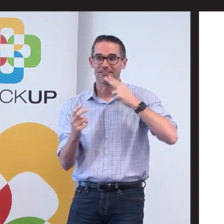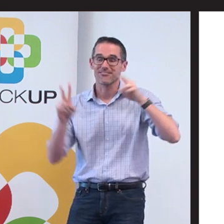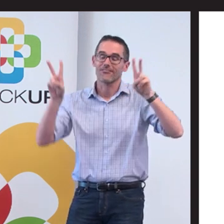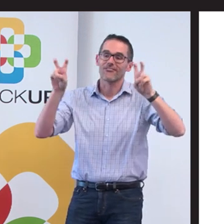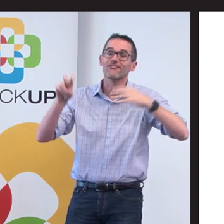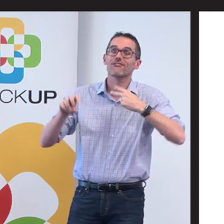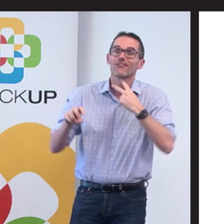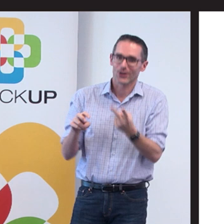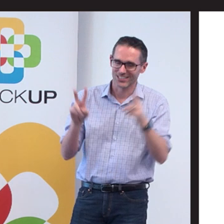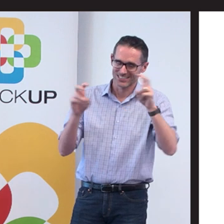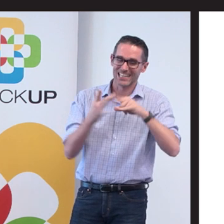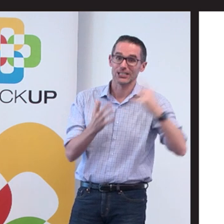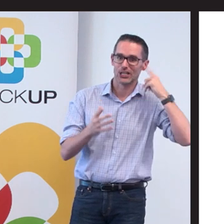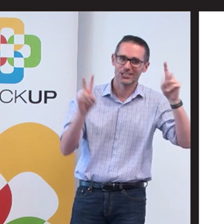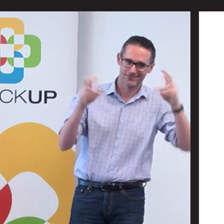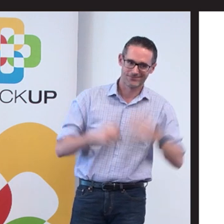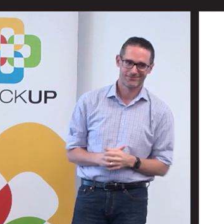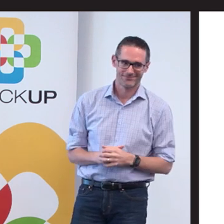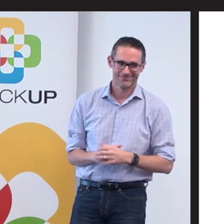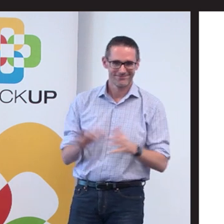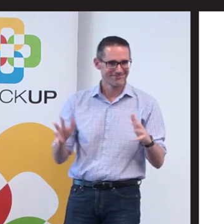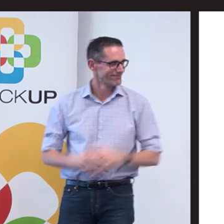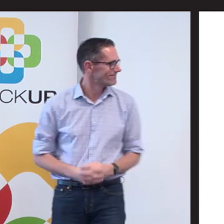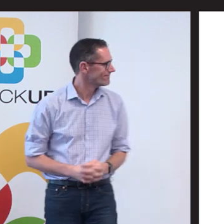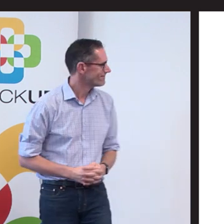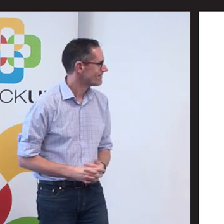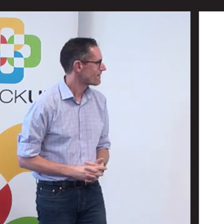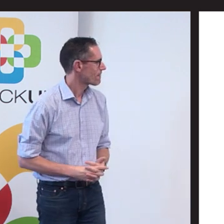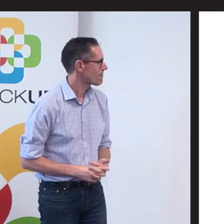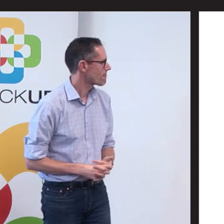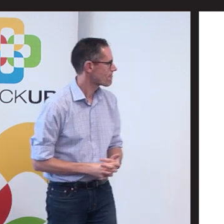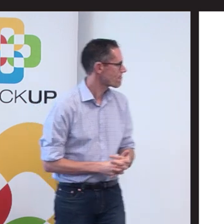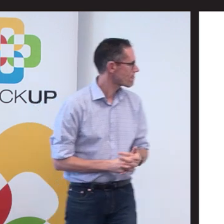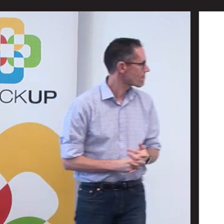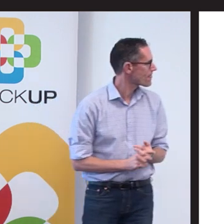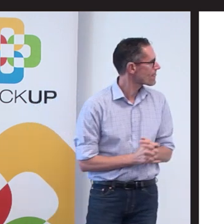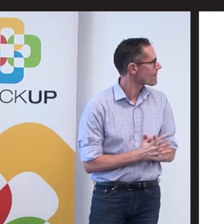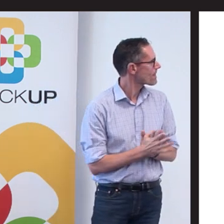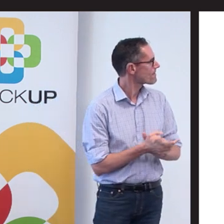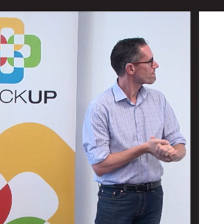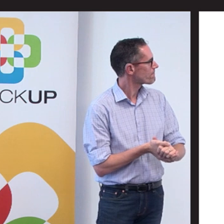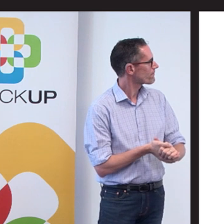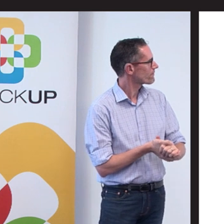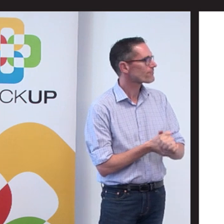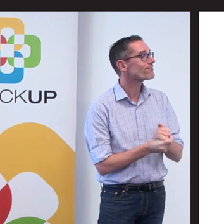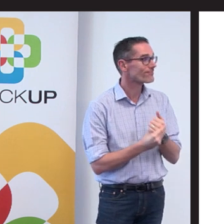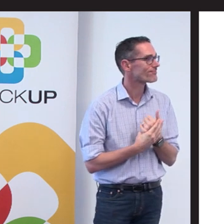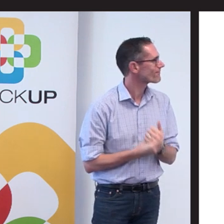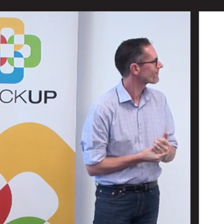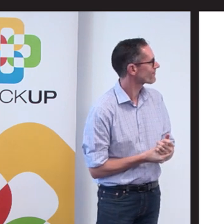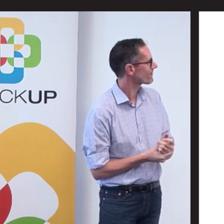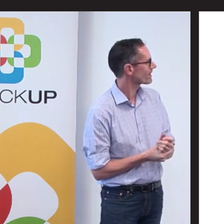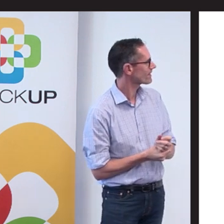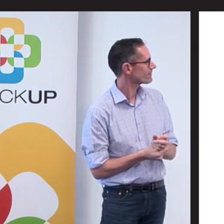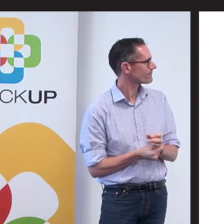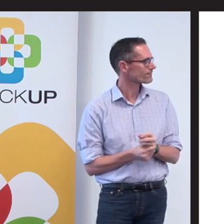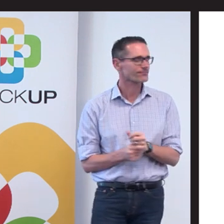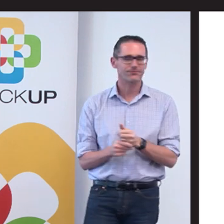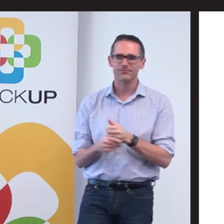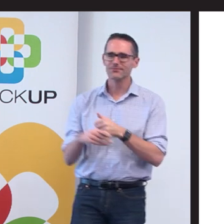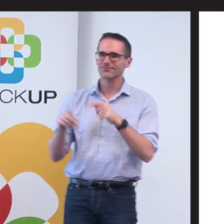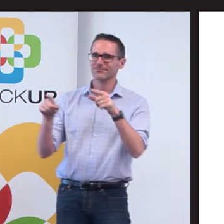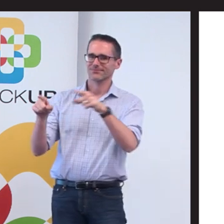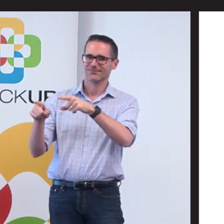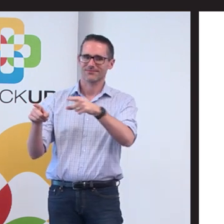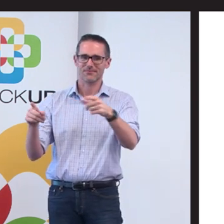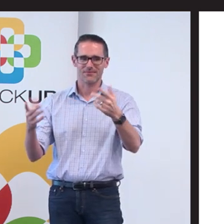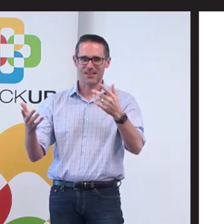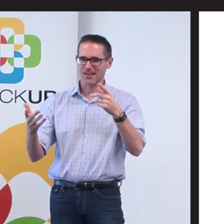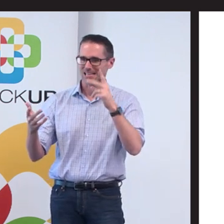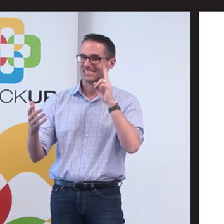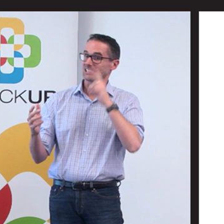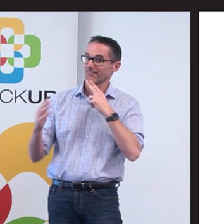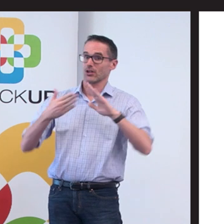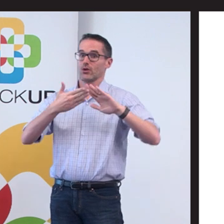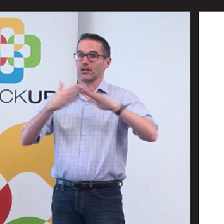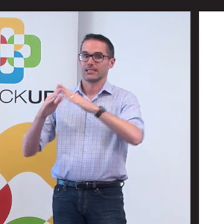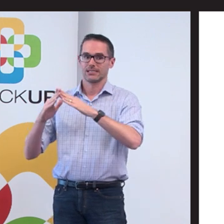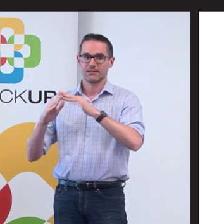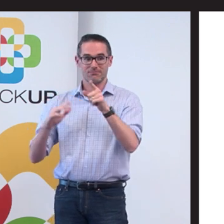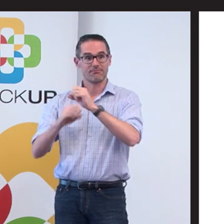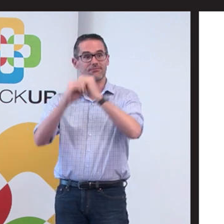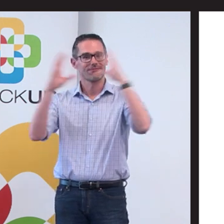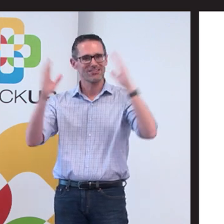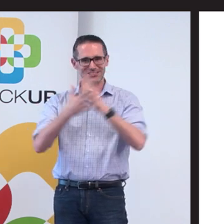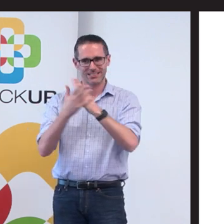inquiries to ensure that the deaf voice in inverted commas is heard as a term.